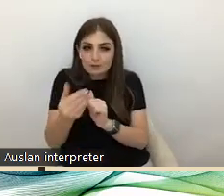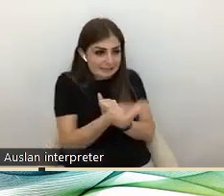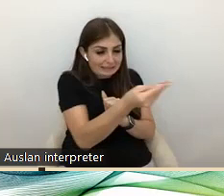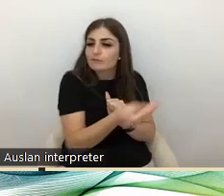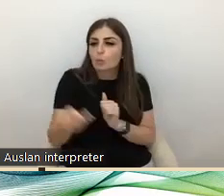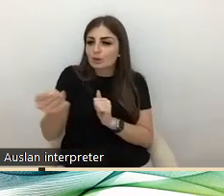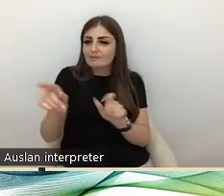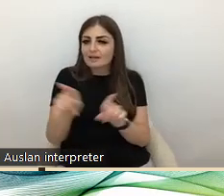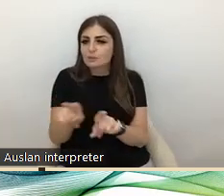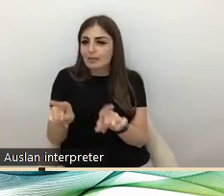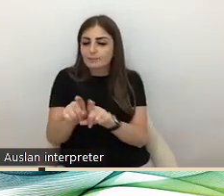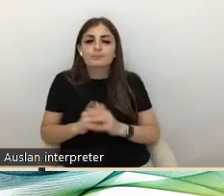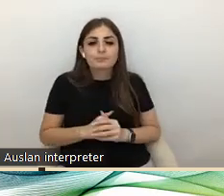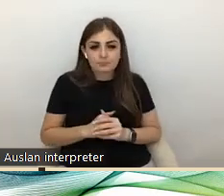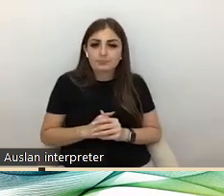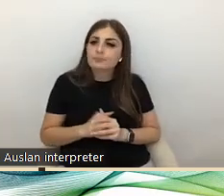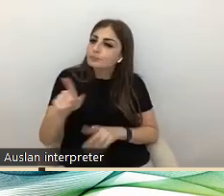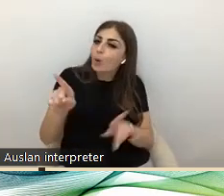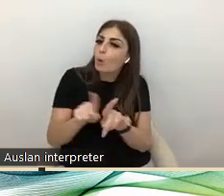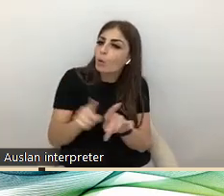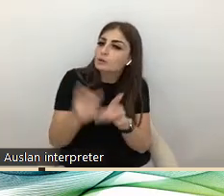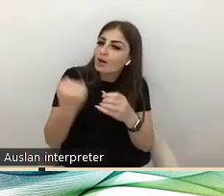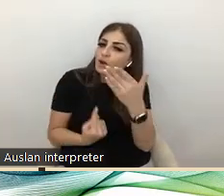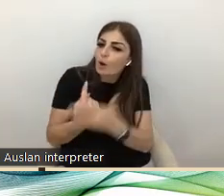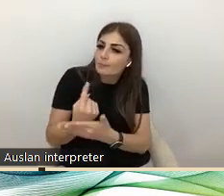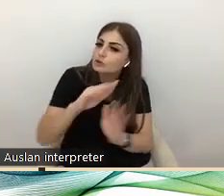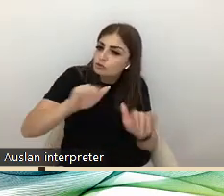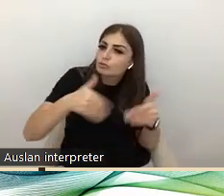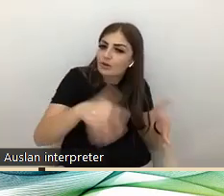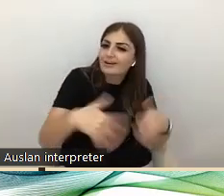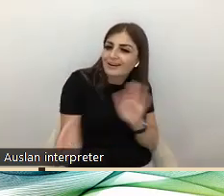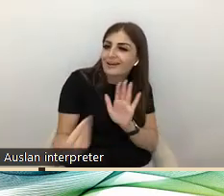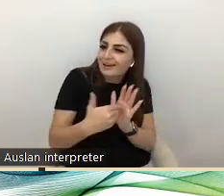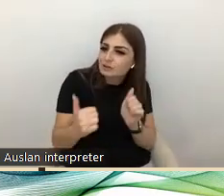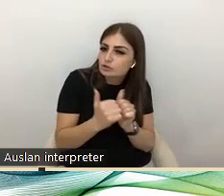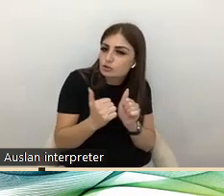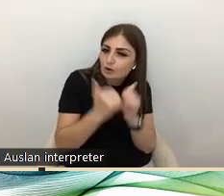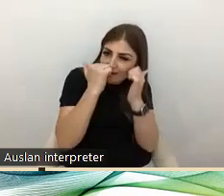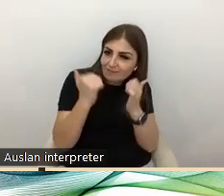Expert, and you'll have an opportunity to provide documents or information to the Independent